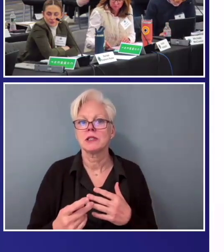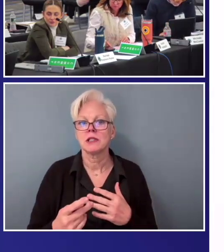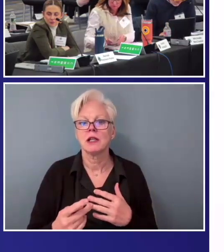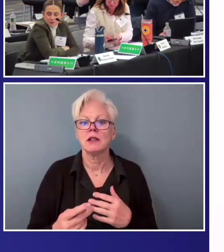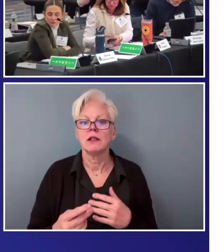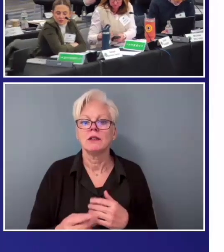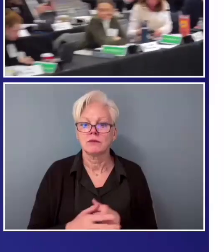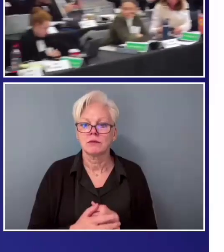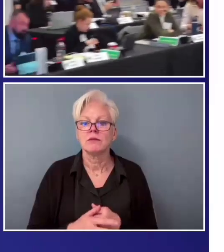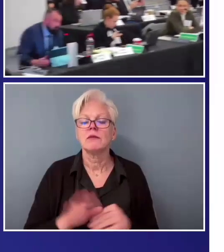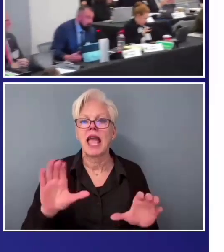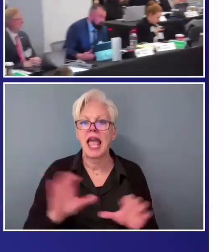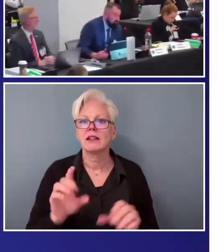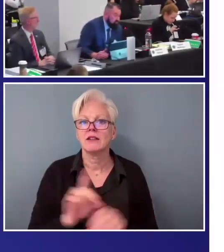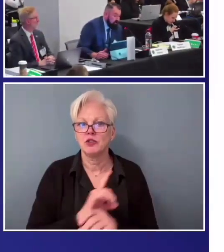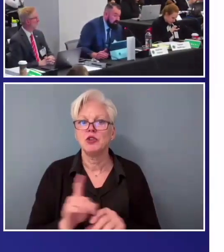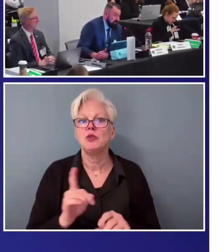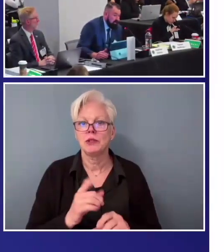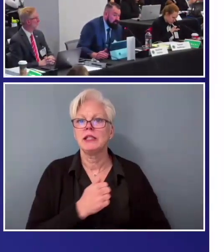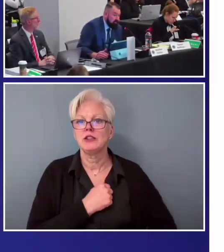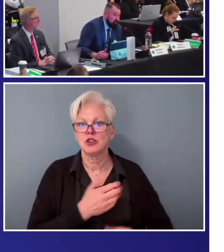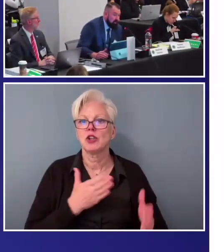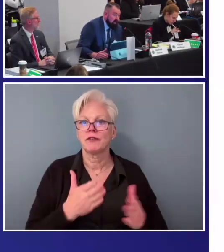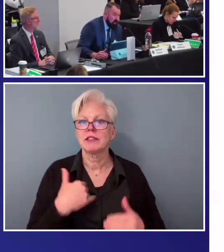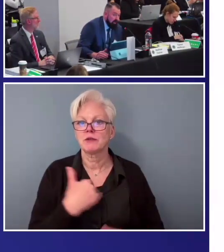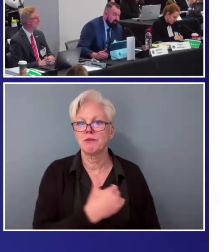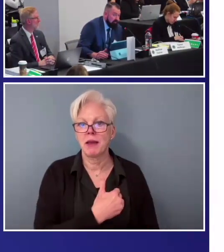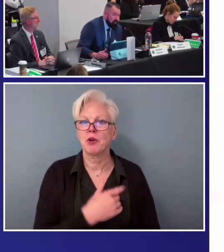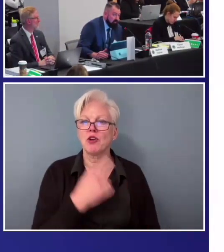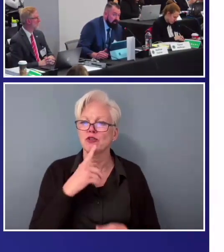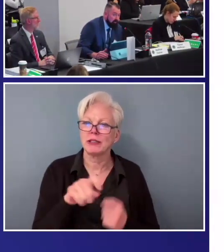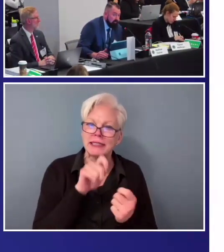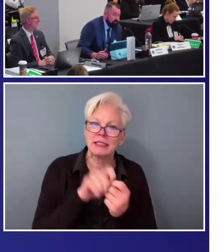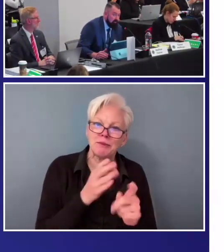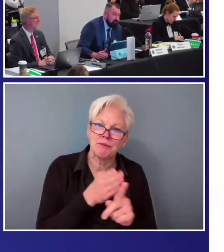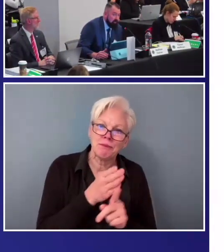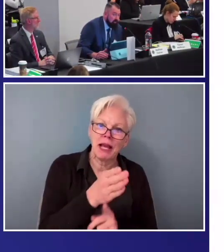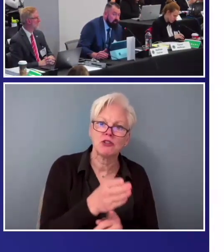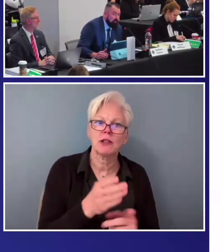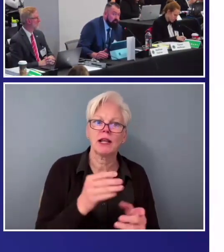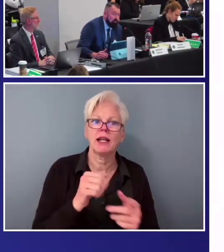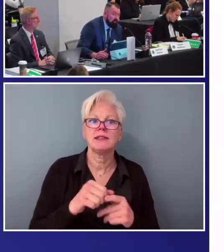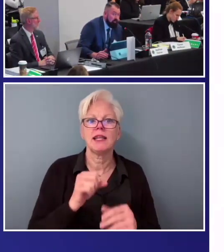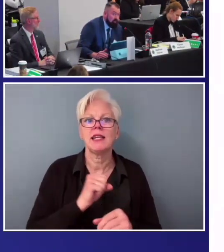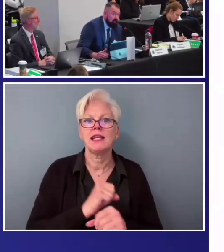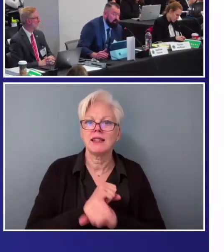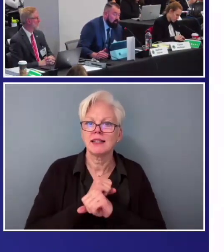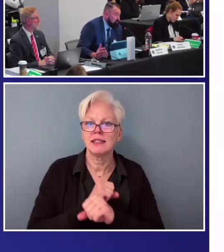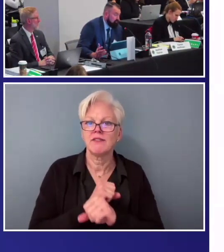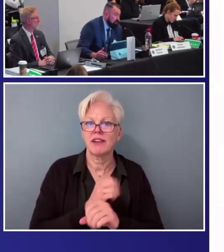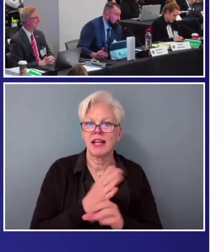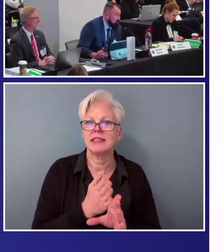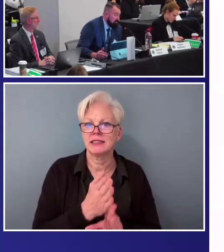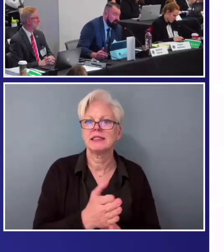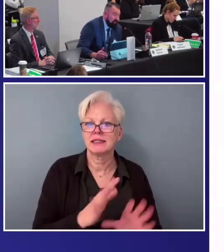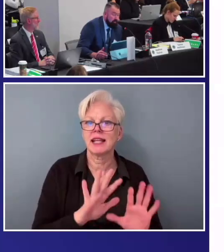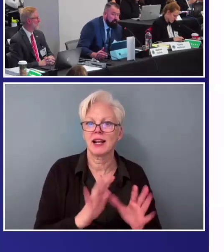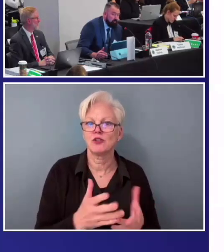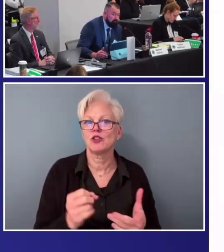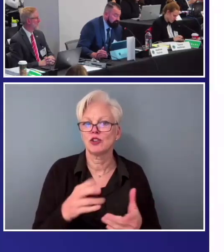enrolled in are really niche and highly specialized in the defense sector. So, yeah, just second that point.